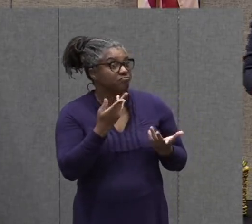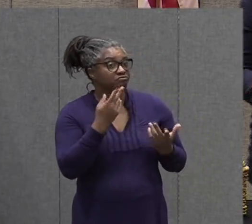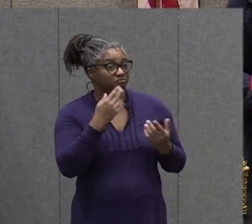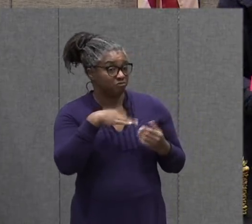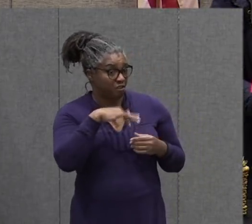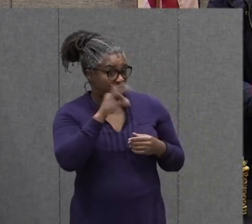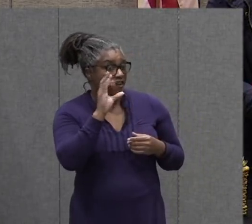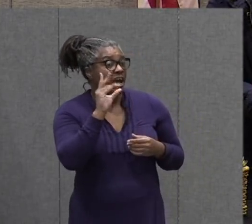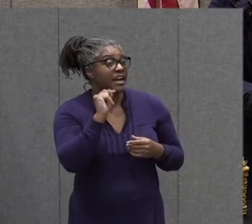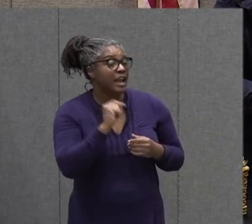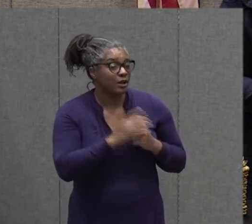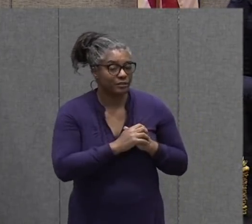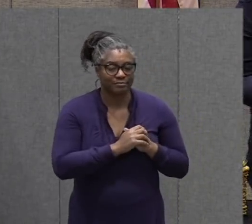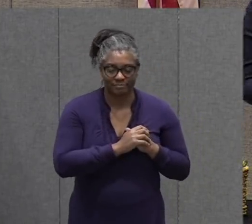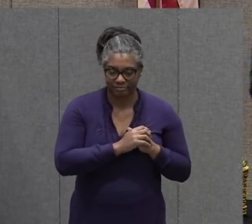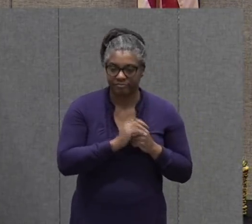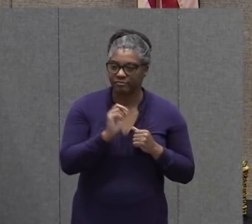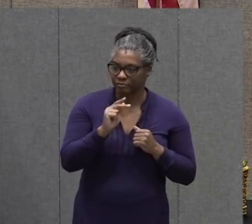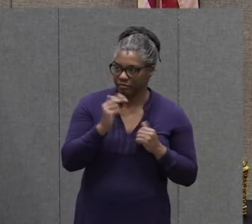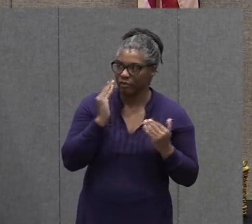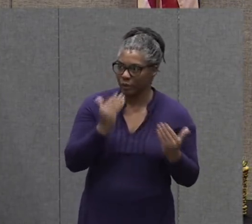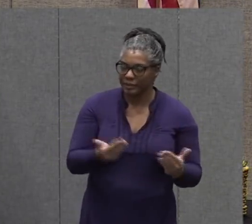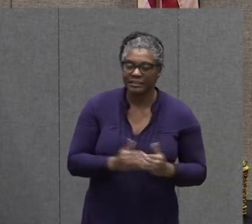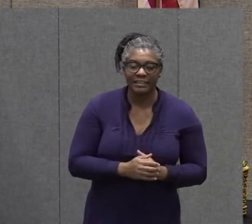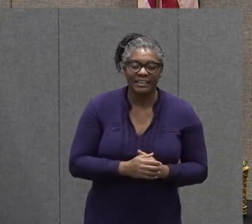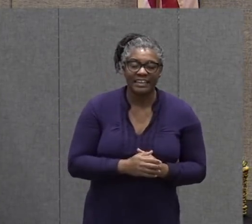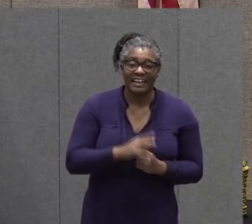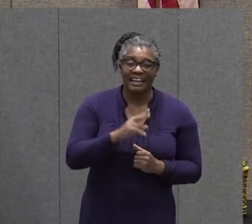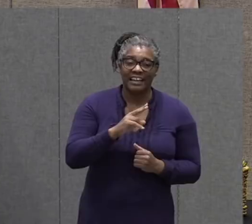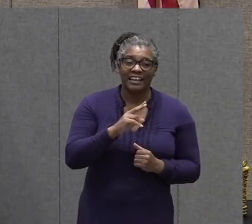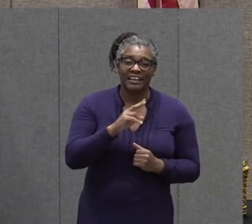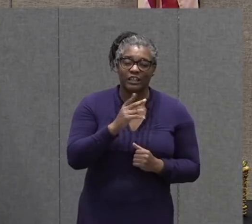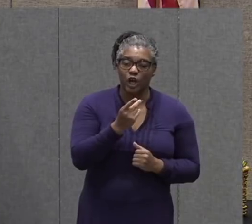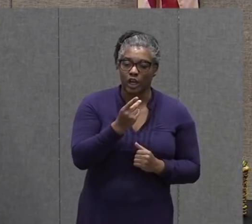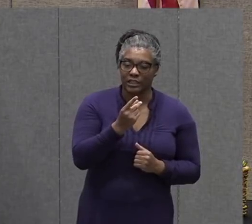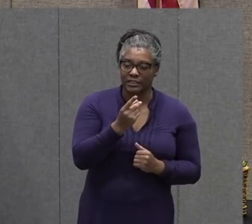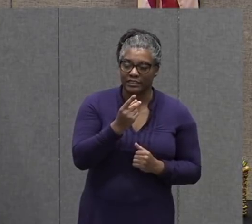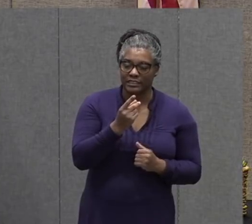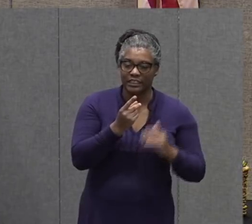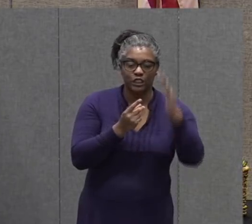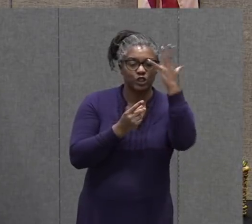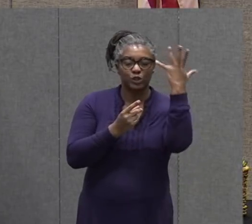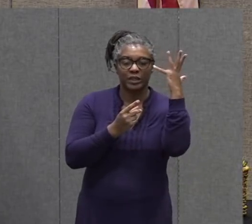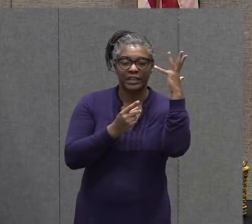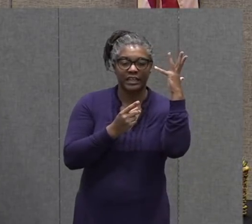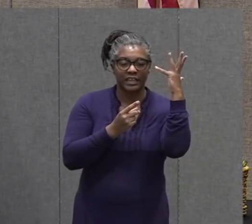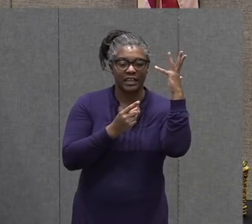[Miss Garcia] Already, dog by bow Valerie Worth. Under a maple tree. The dog lies down.